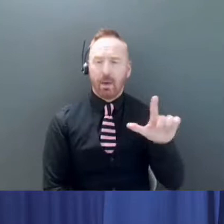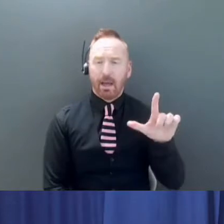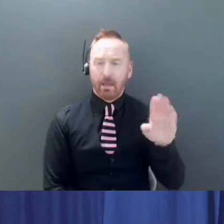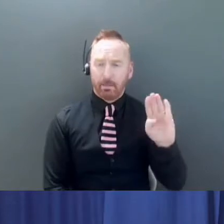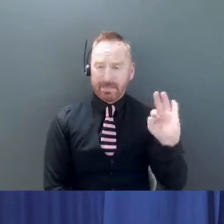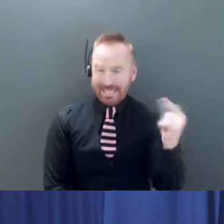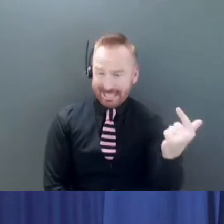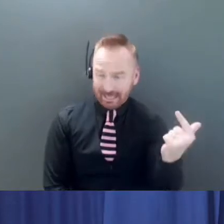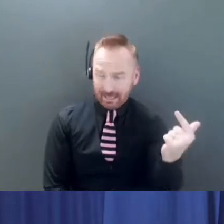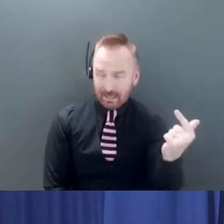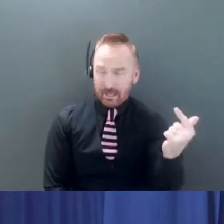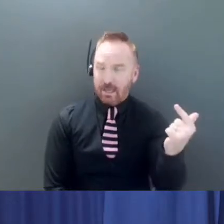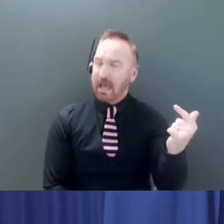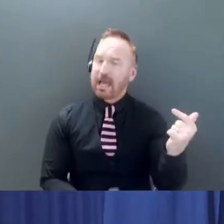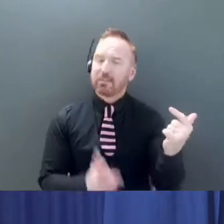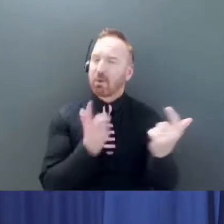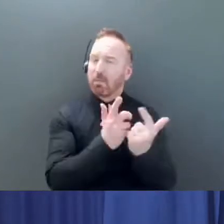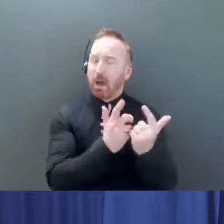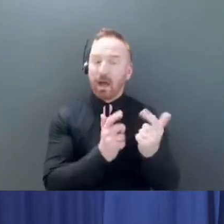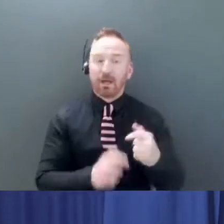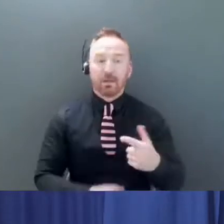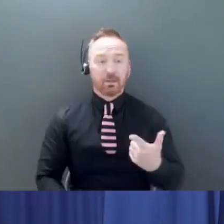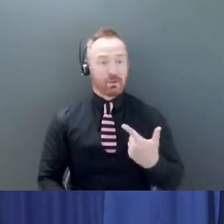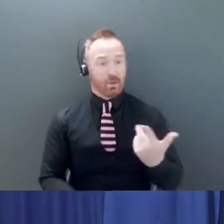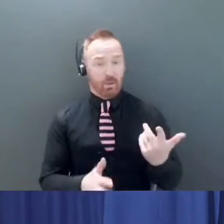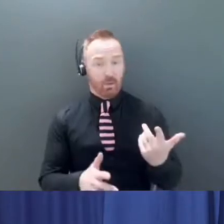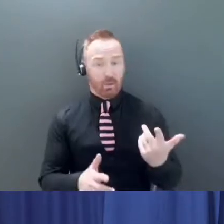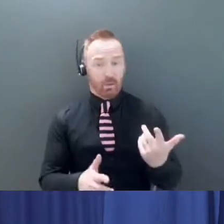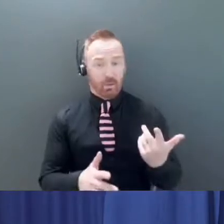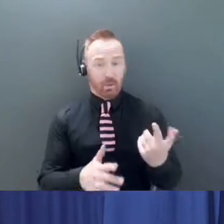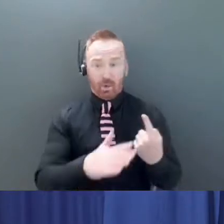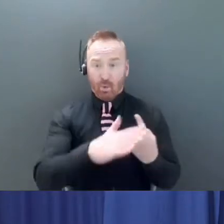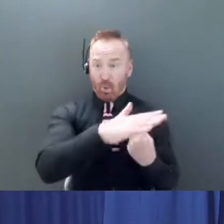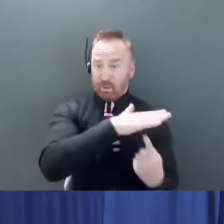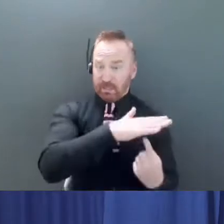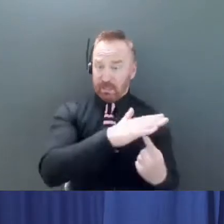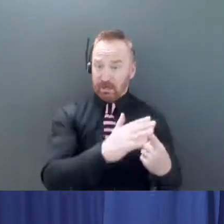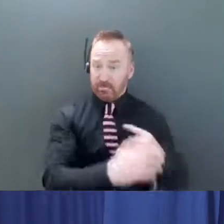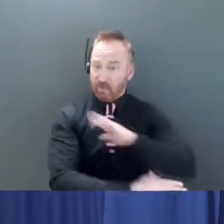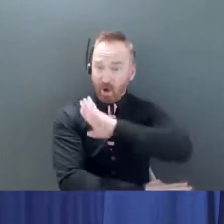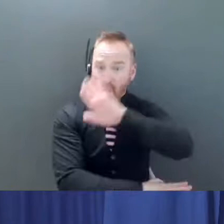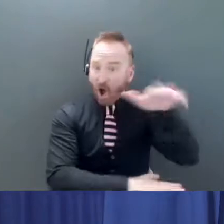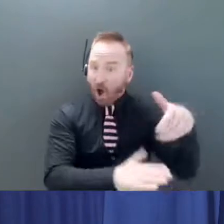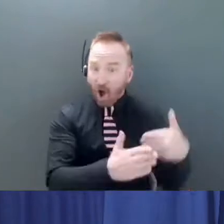measures for all is that we increase the chance of COVID coming in. That is true, but again our